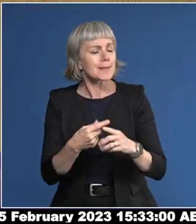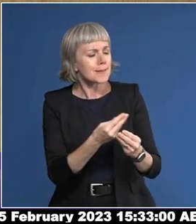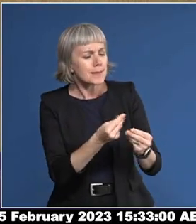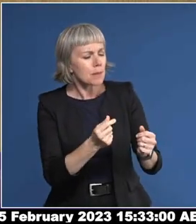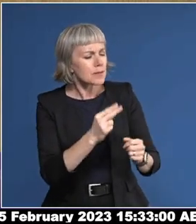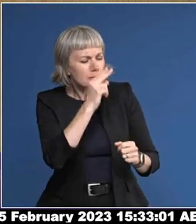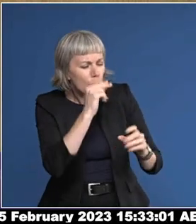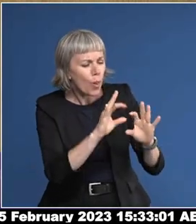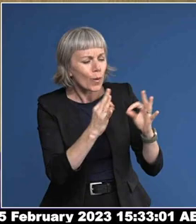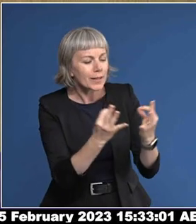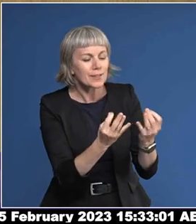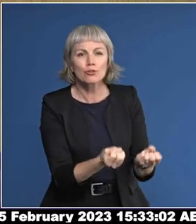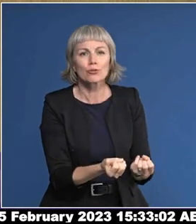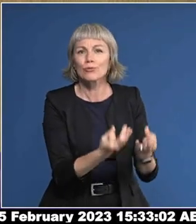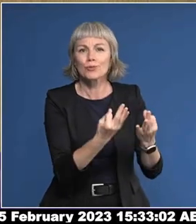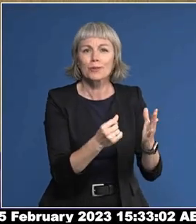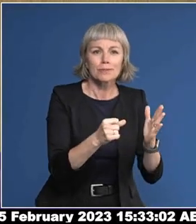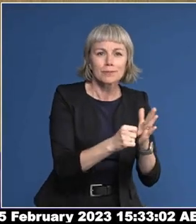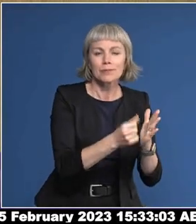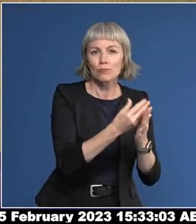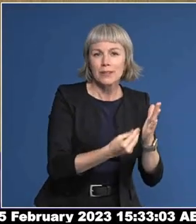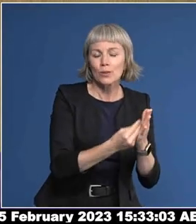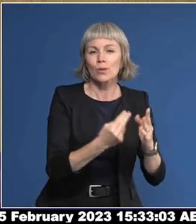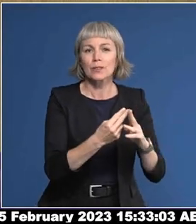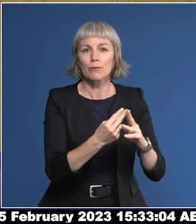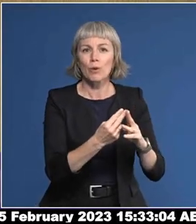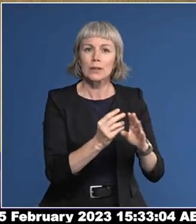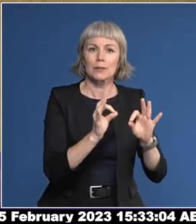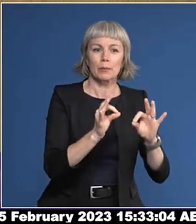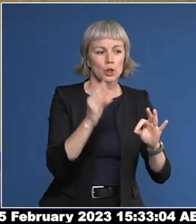development team or a learning and development manager, being able to make sure